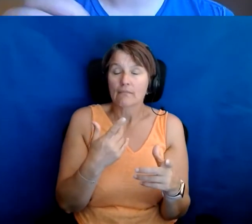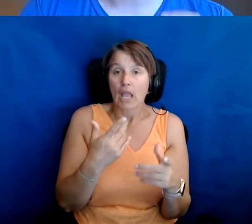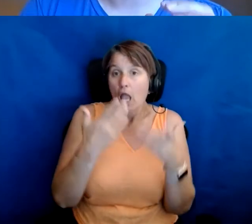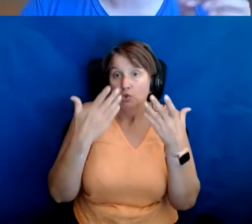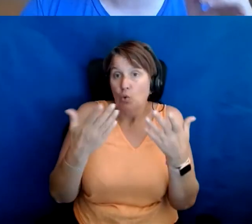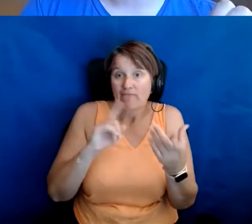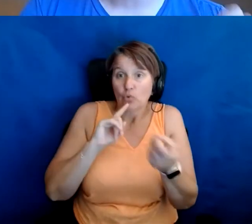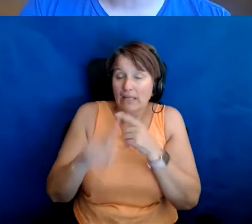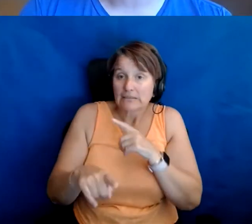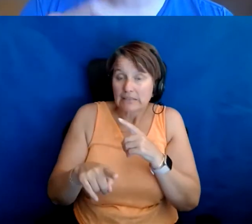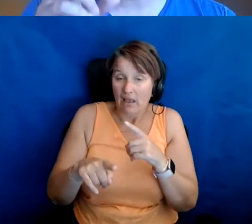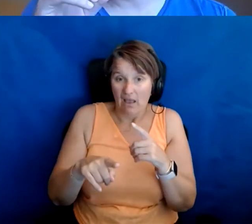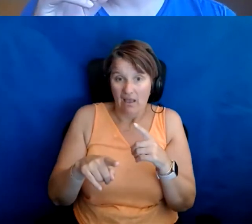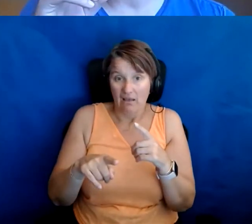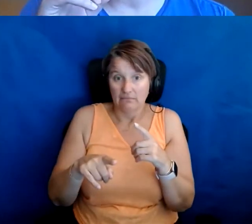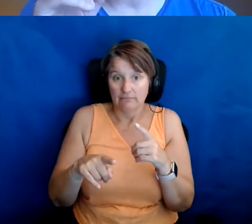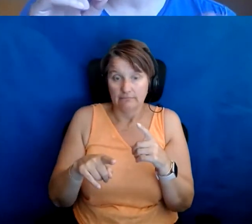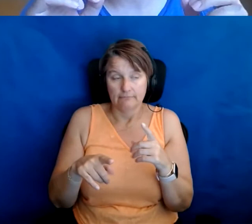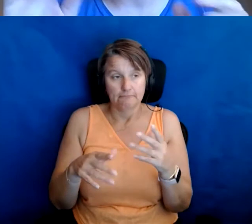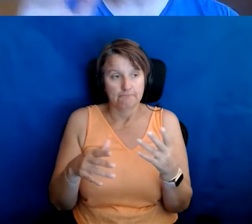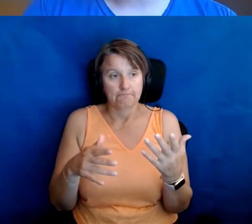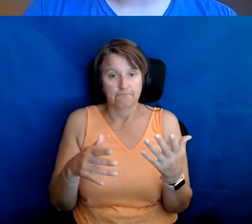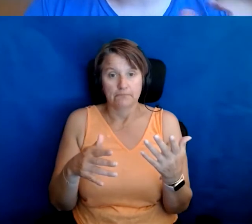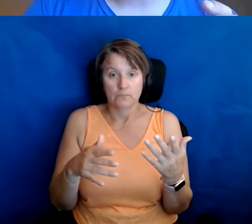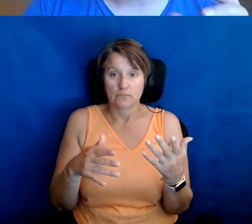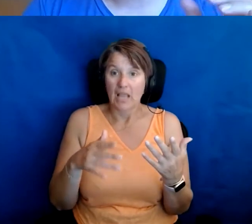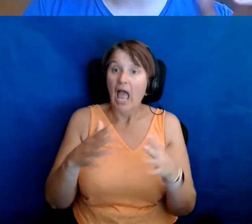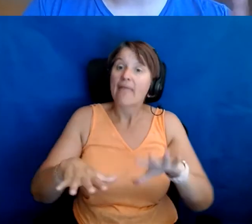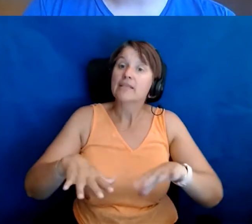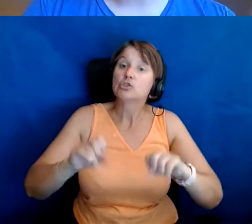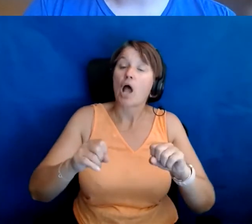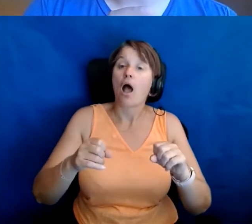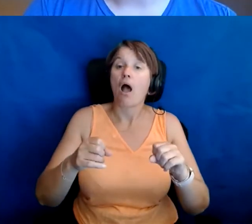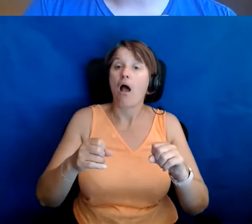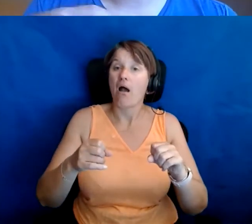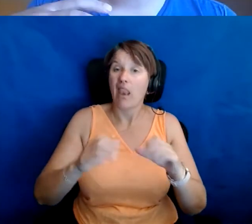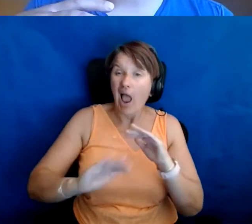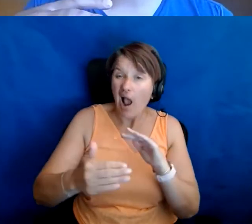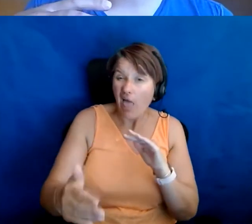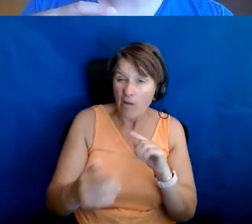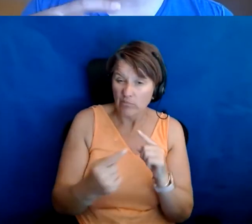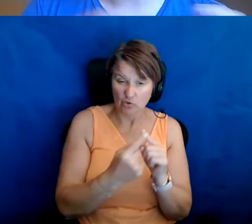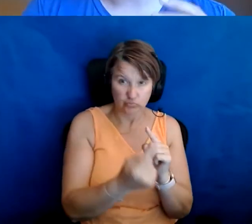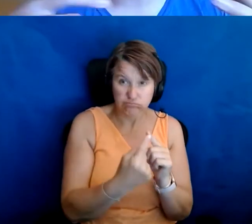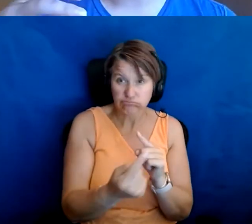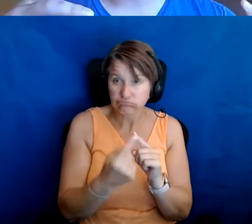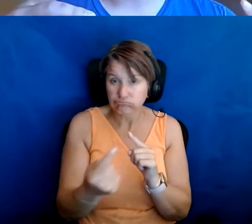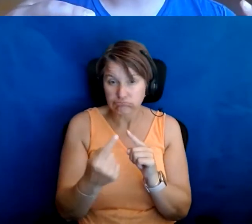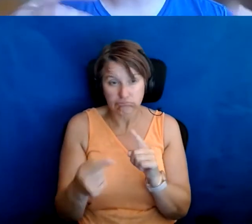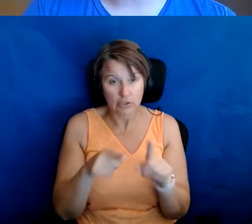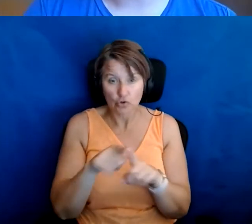because then even then you just like at the start you discussed allotments nearby and you're making like you have an idea for an allotment and then you were